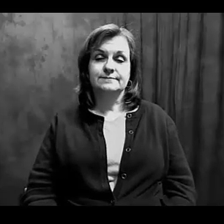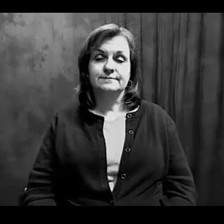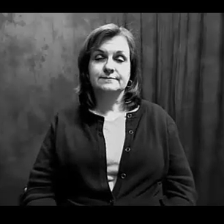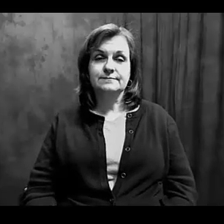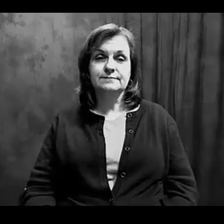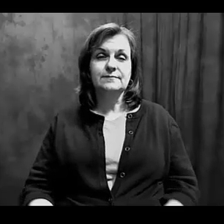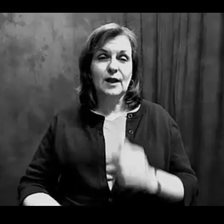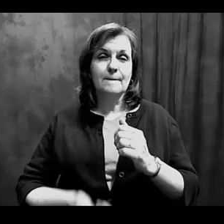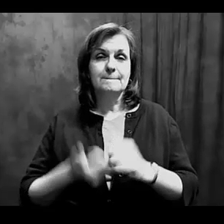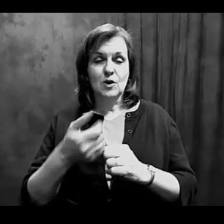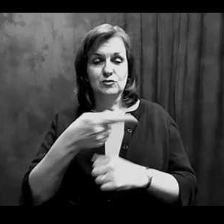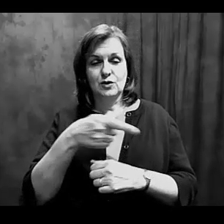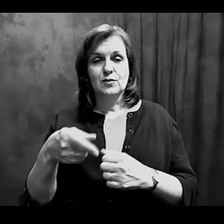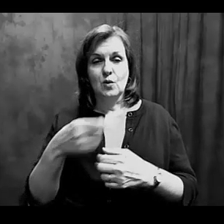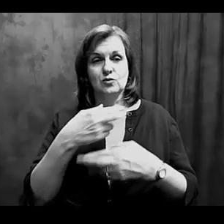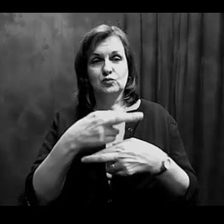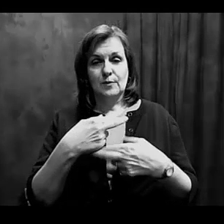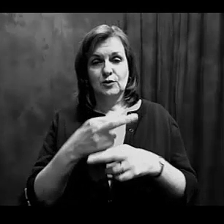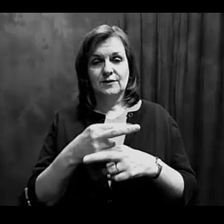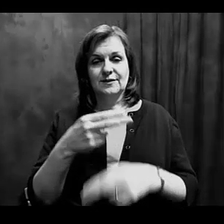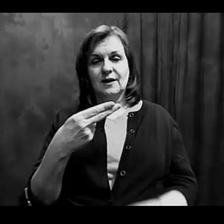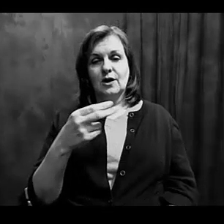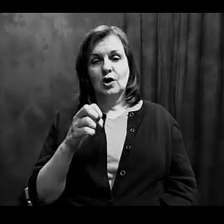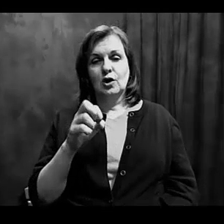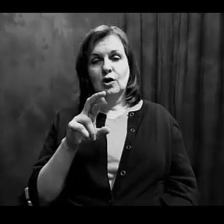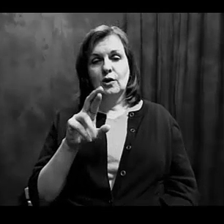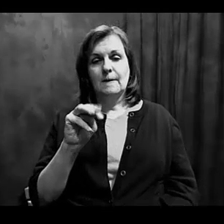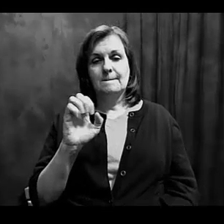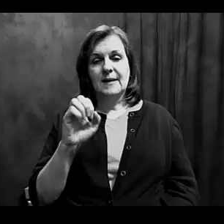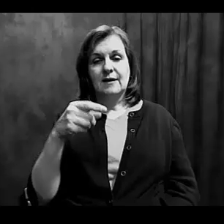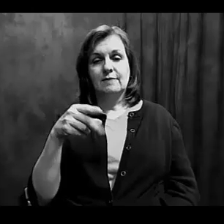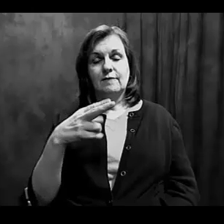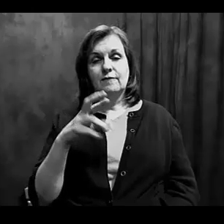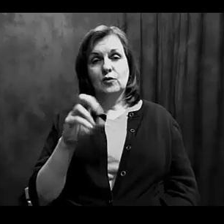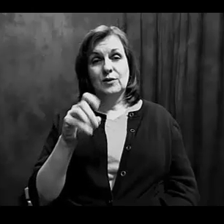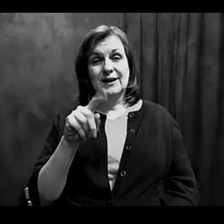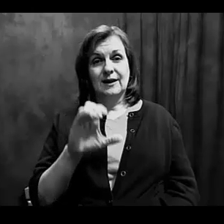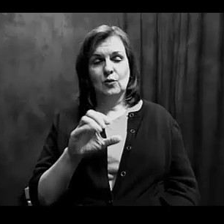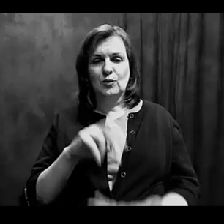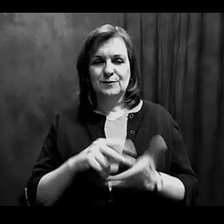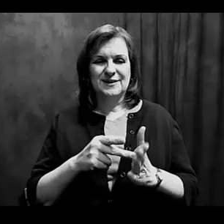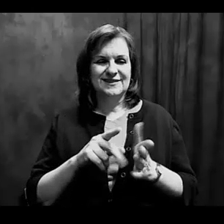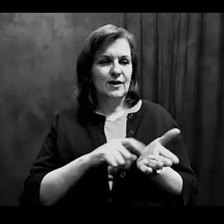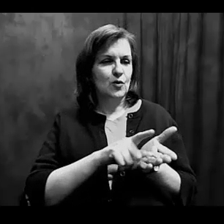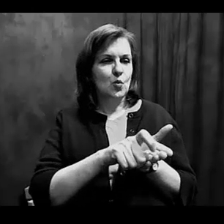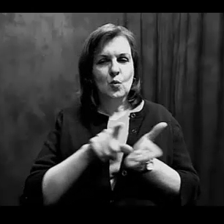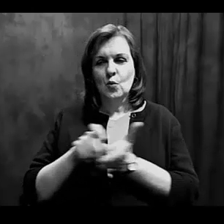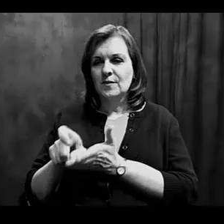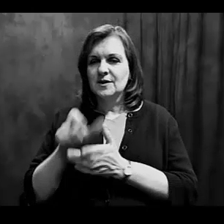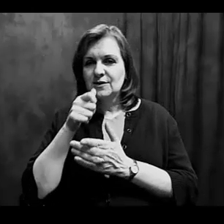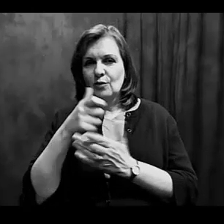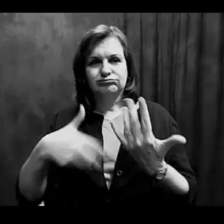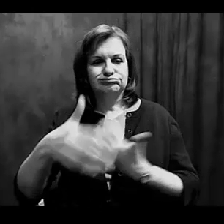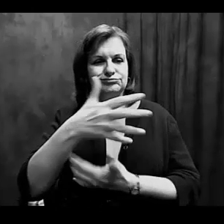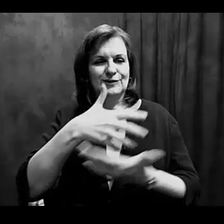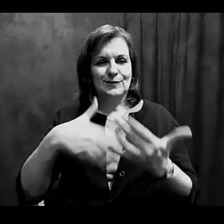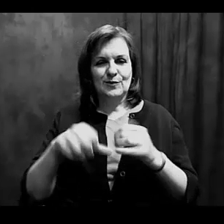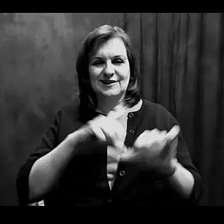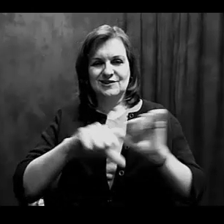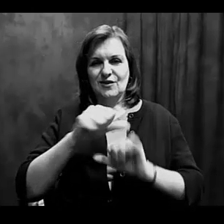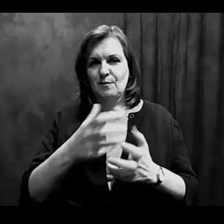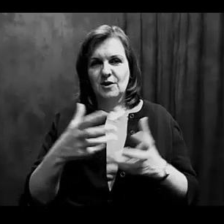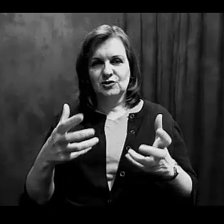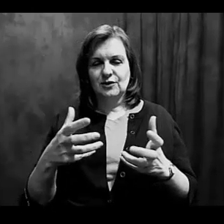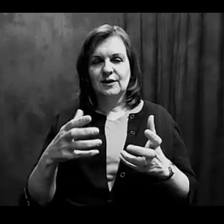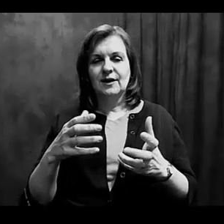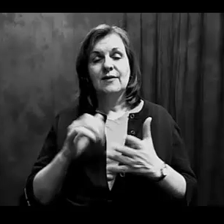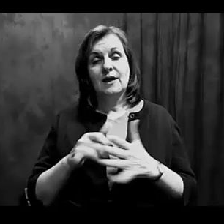we do look reproductively at most of them as being hermaphroditic -- they don't come into contact with each other very often remember